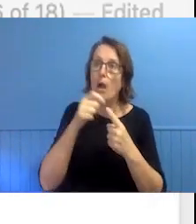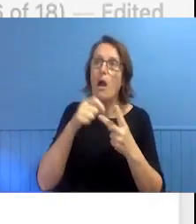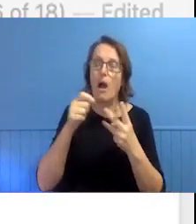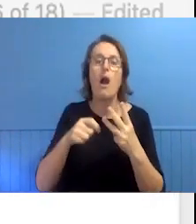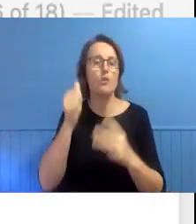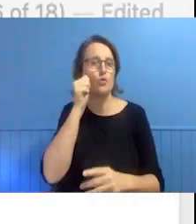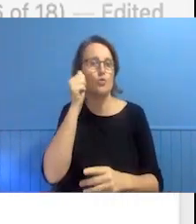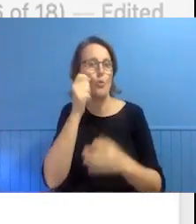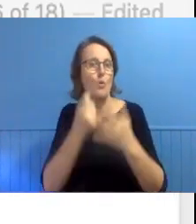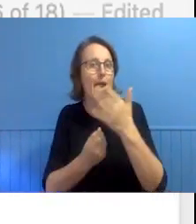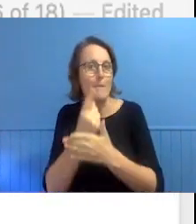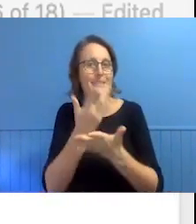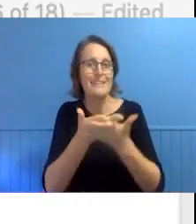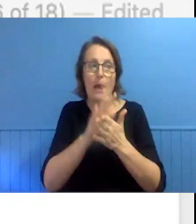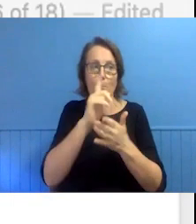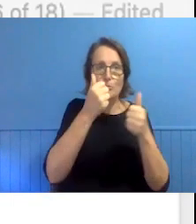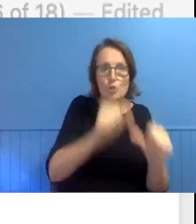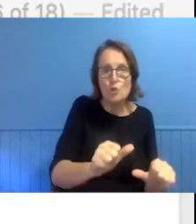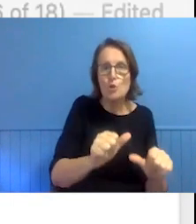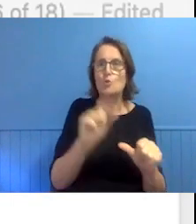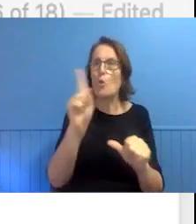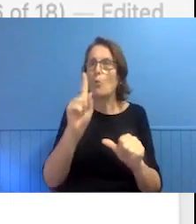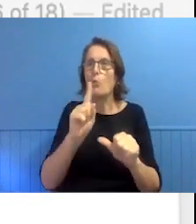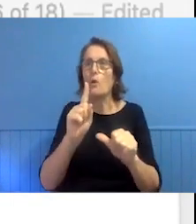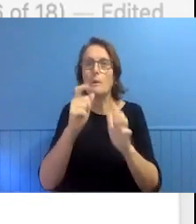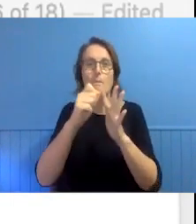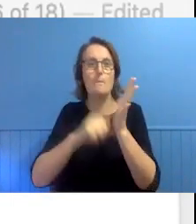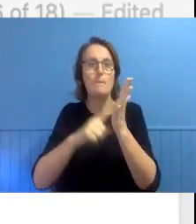platforms and context and what might be going on for people, you can